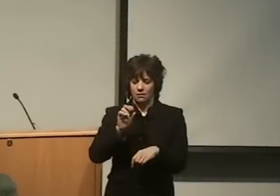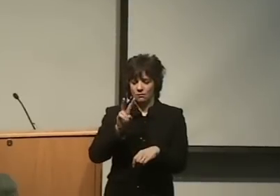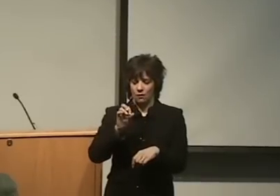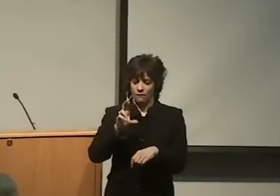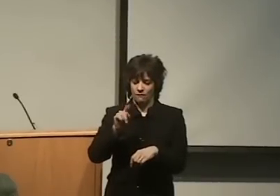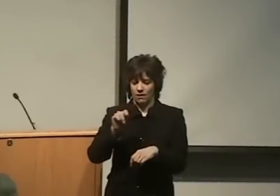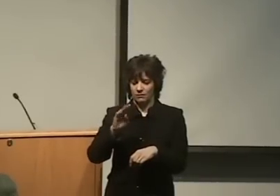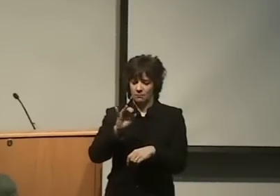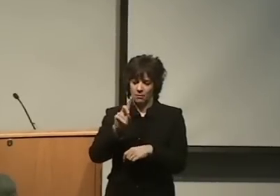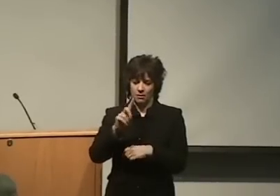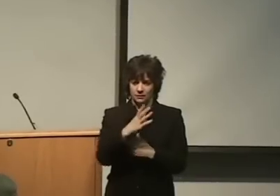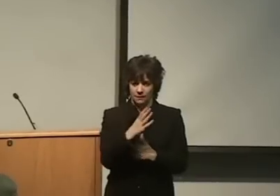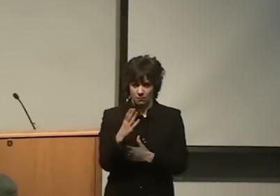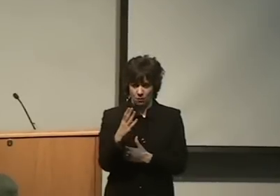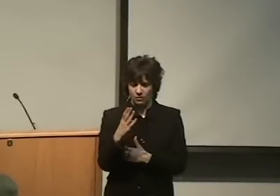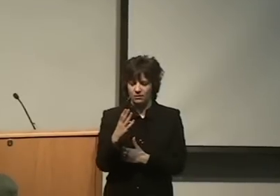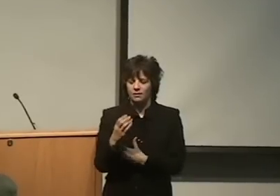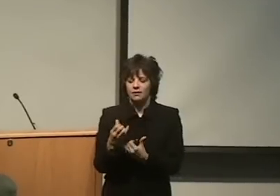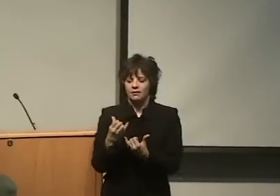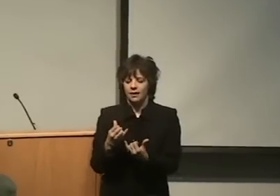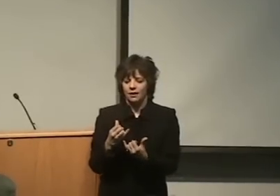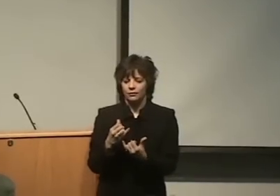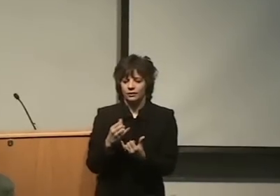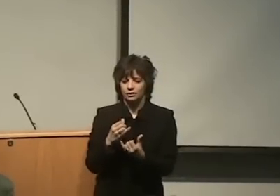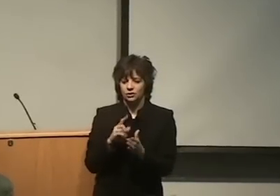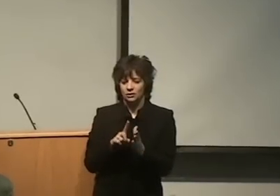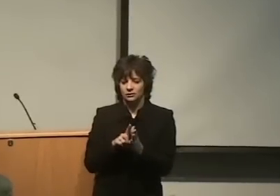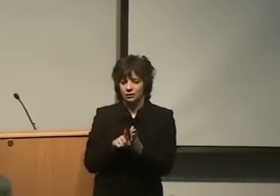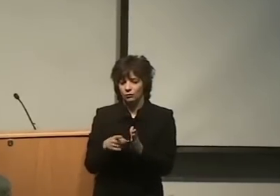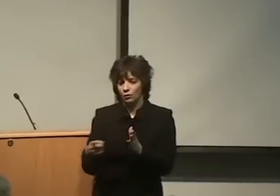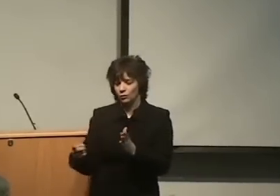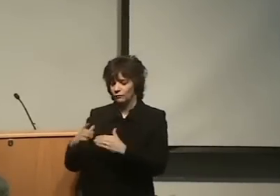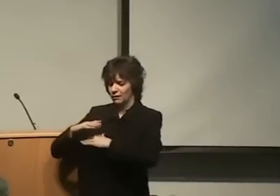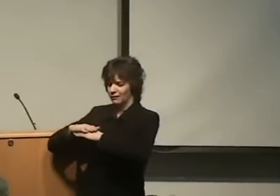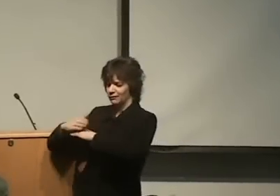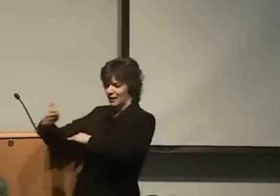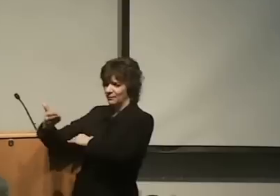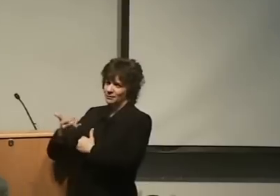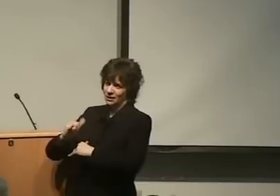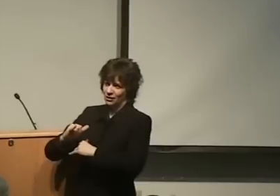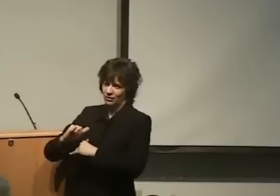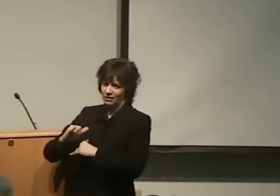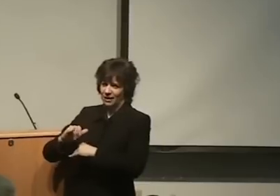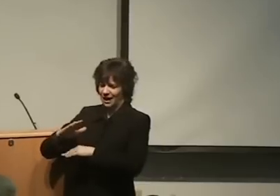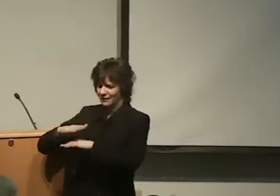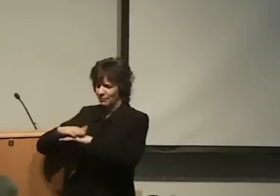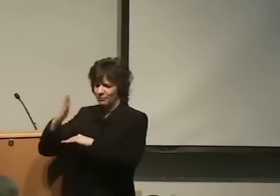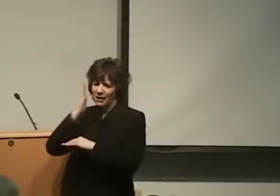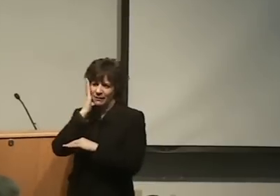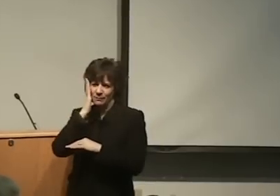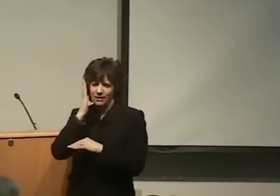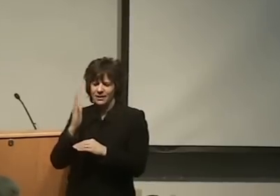in the morning now could just roll over, and their laptop is probably still on the bed. My daughter does this and I say put the laptop on the floor.